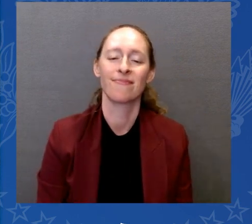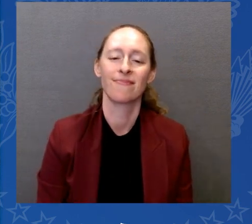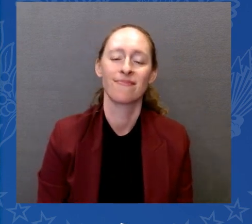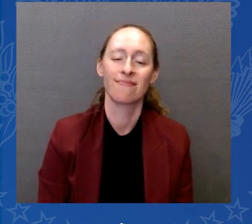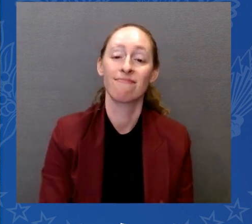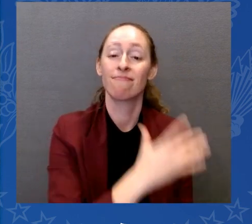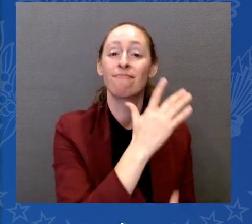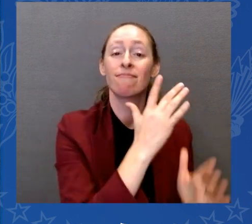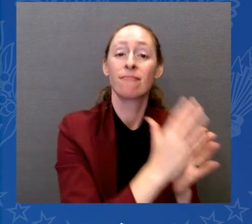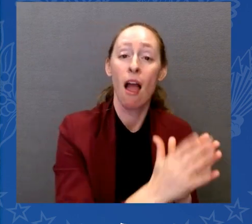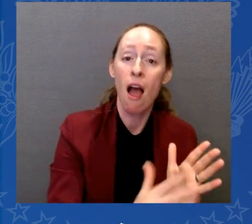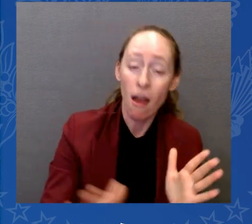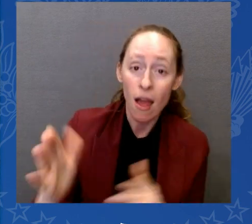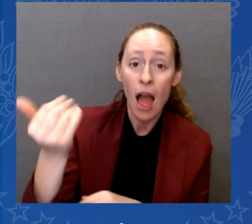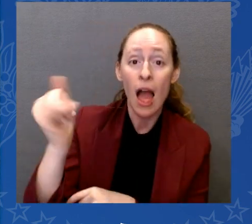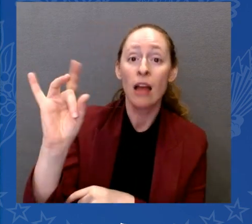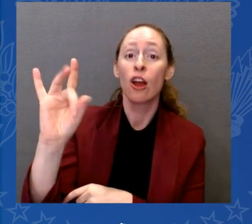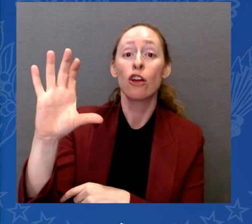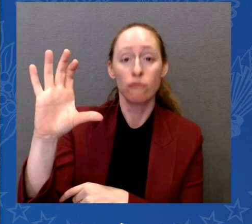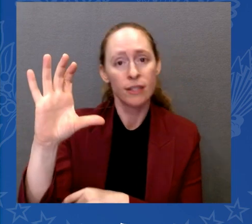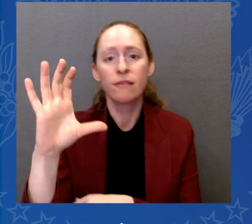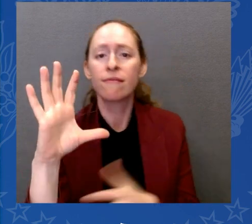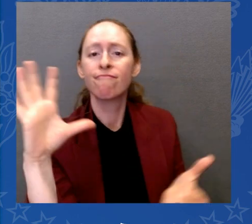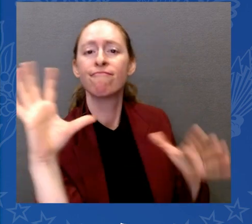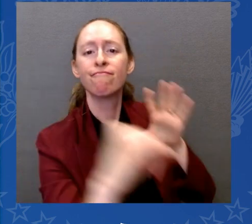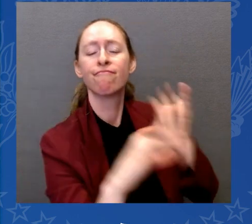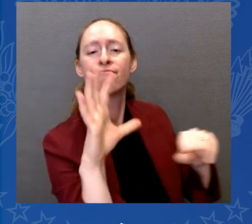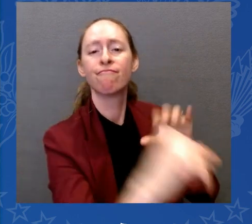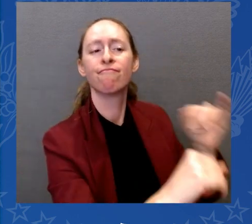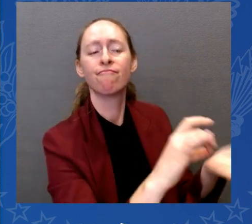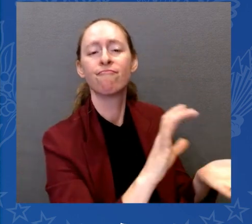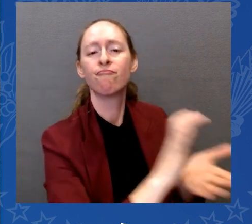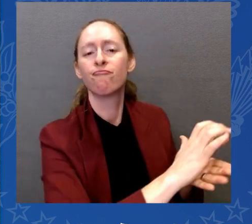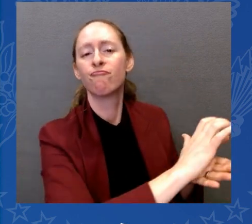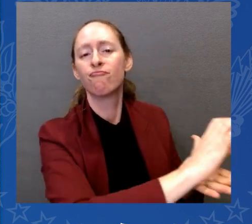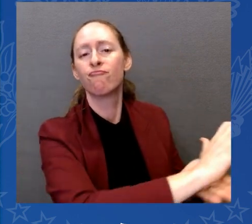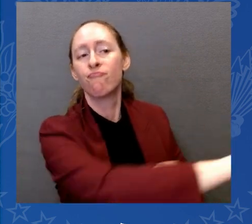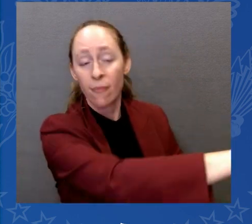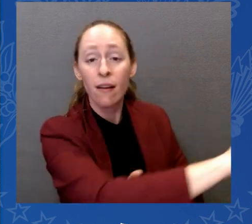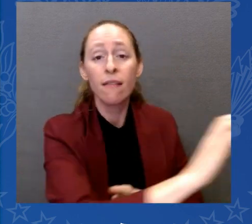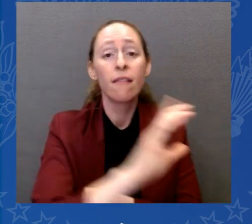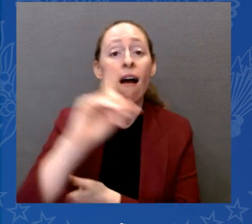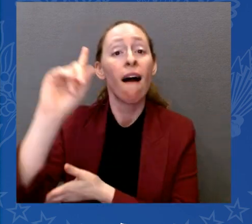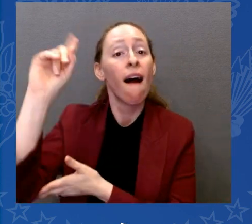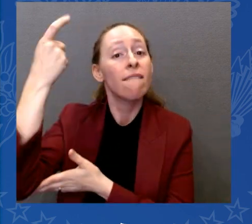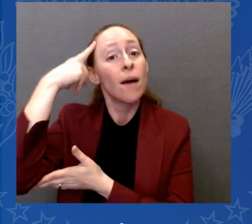But those Tribes continued to use these sacred lands. Last year, I issued a historic proclamation